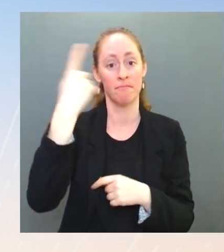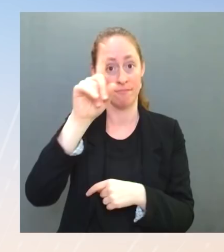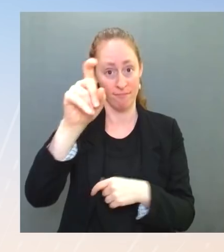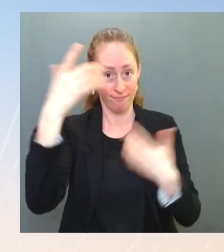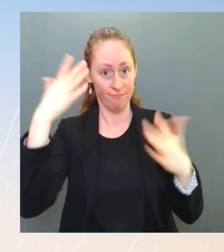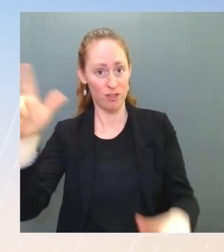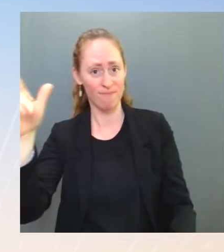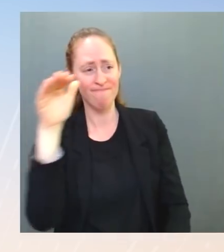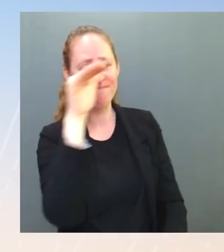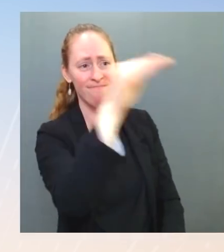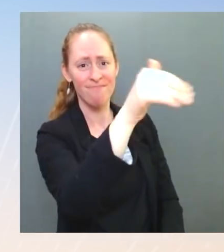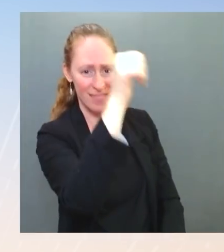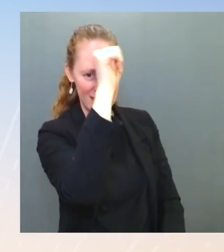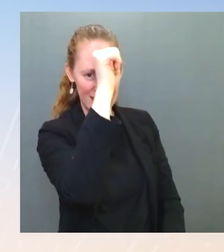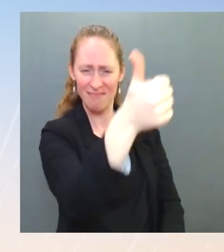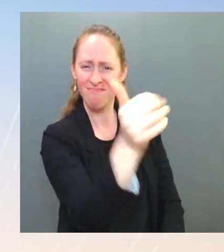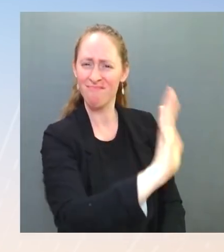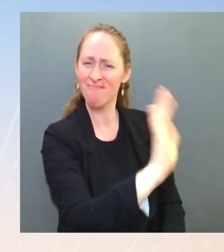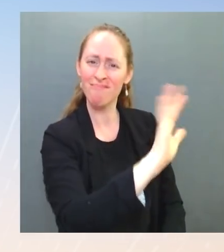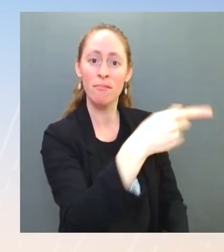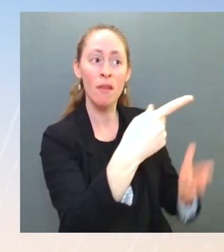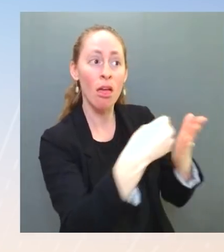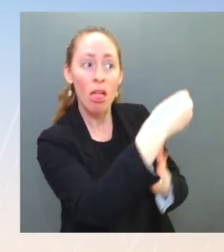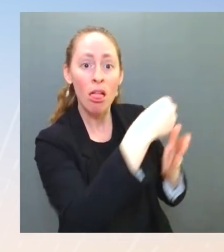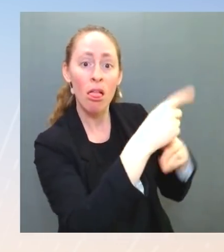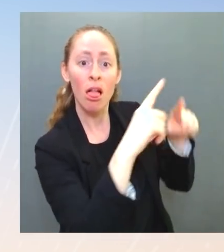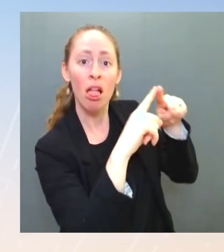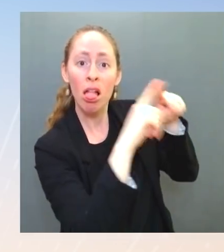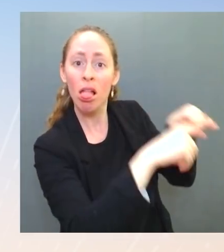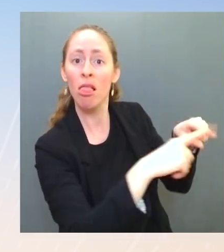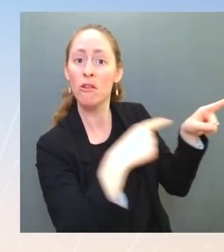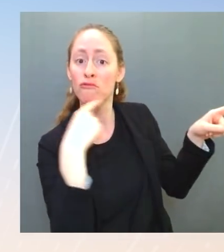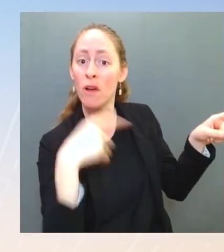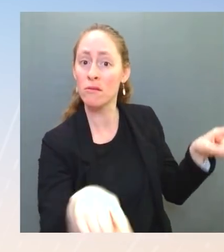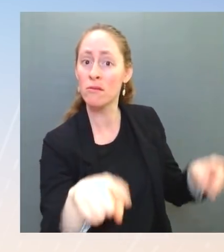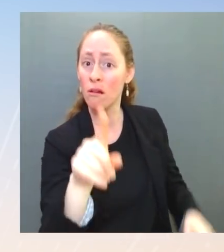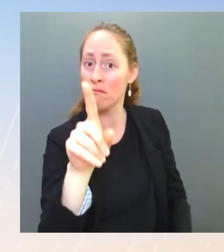Ms. Psaki: Well, we'll let the Indian government project their response,